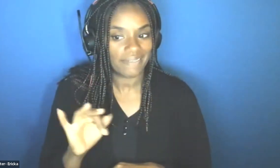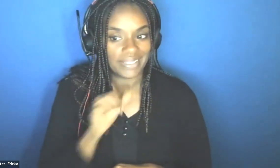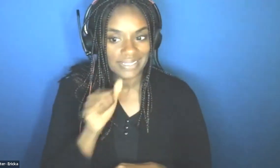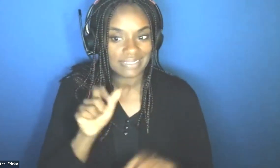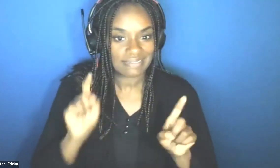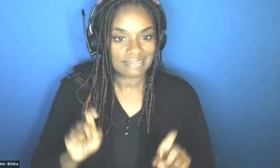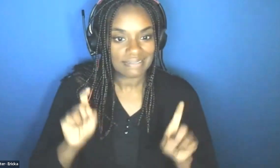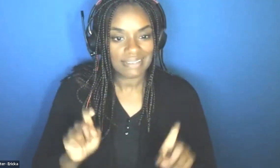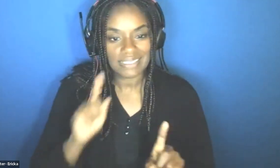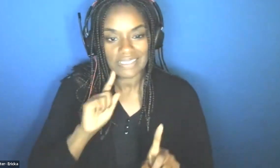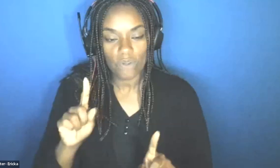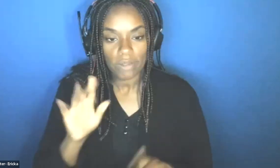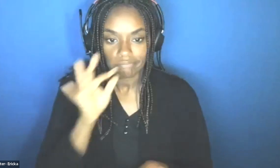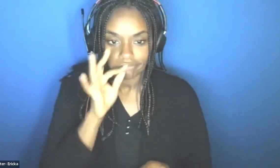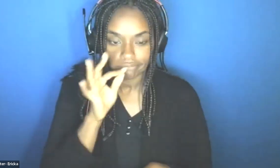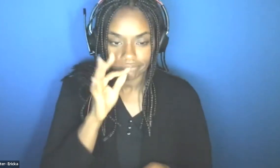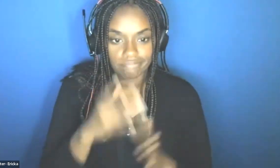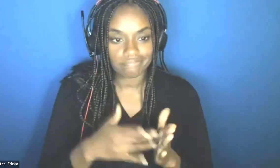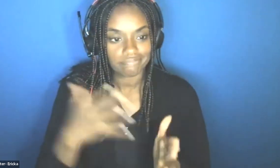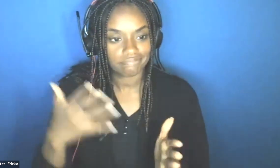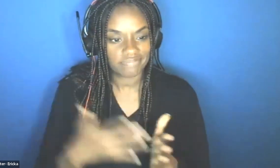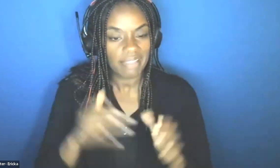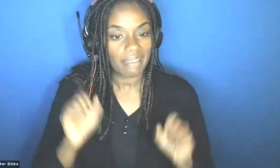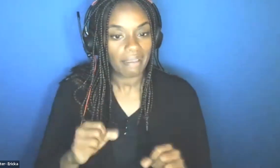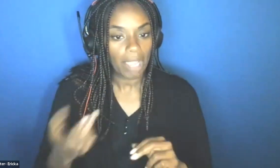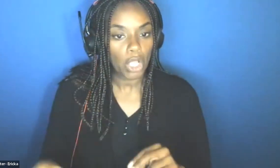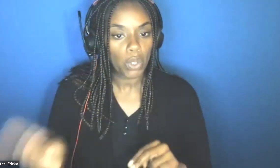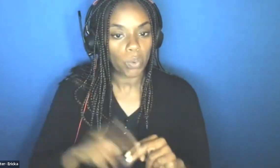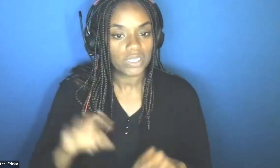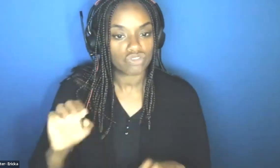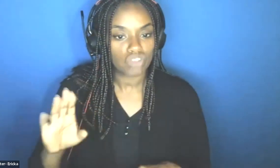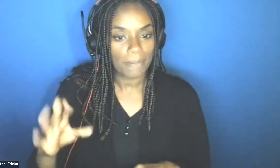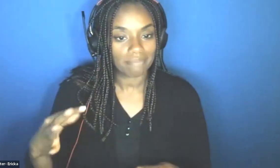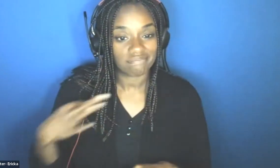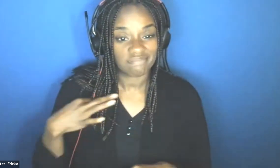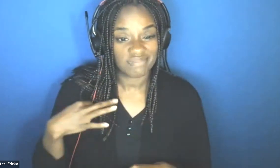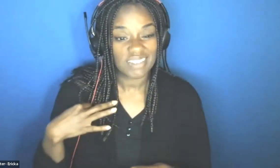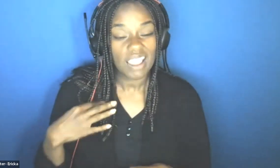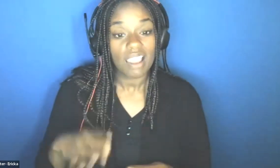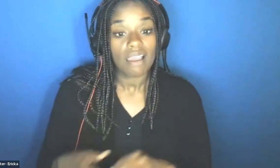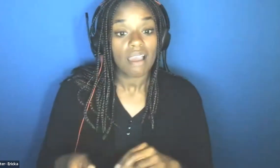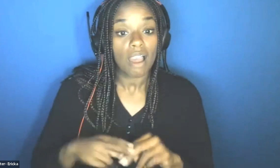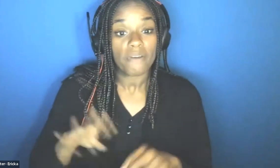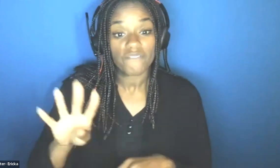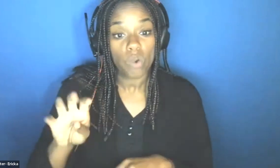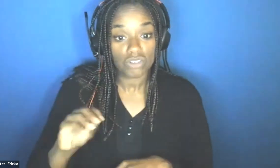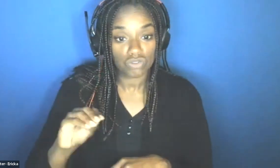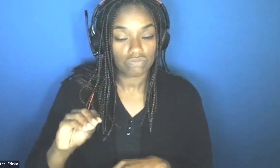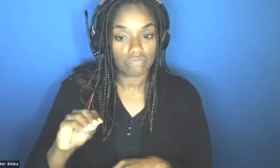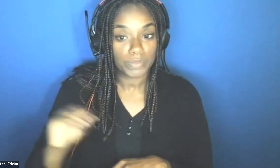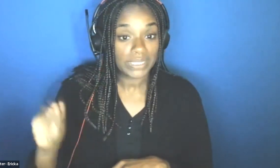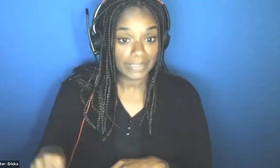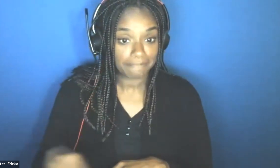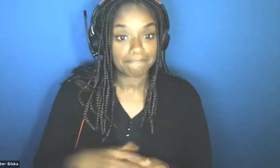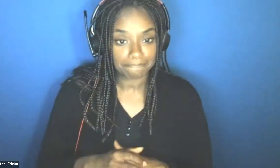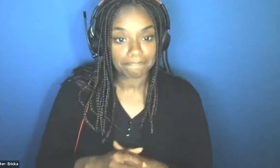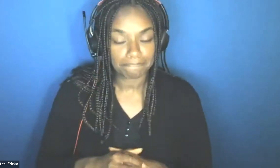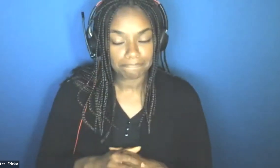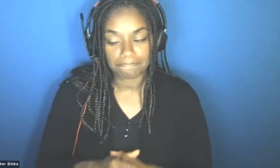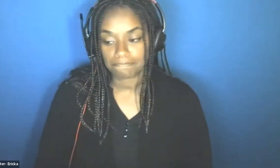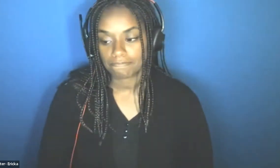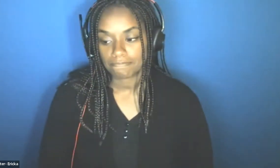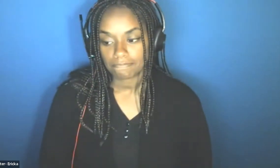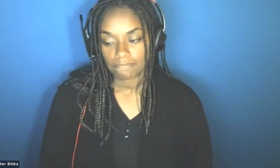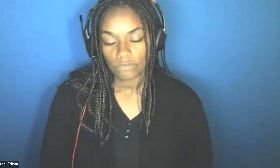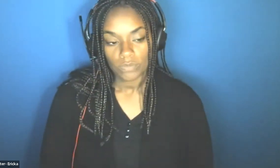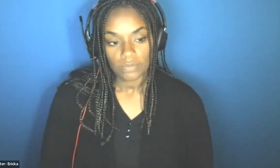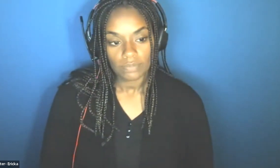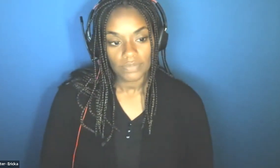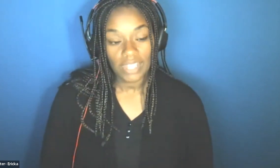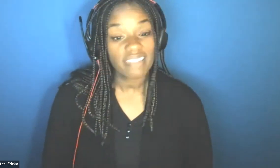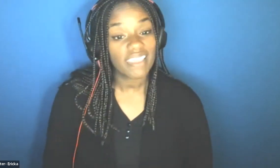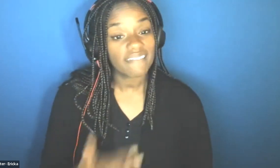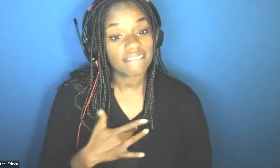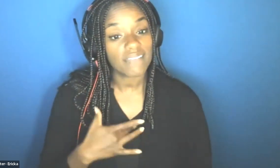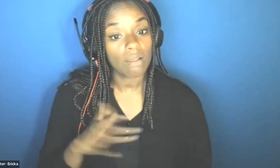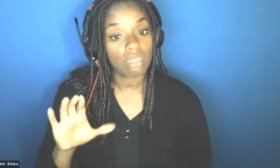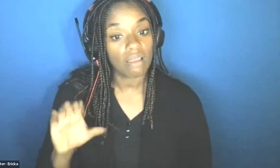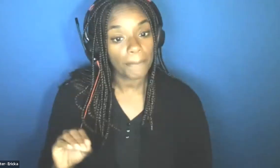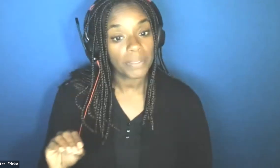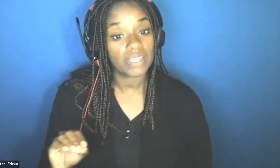department of transportation.